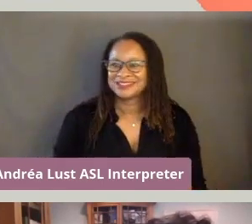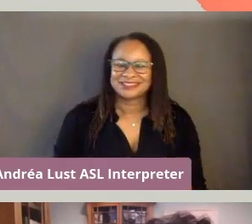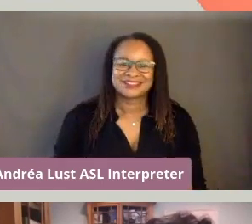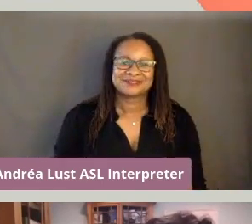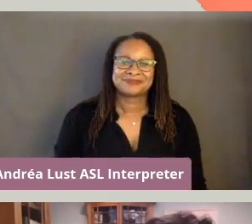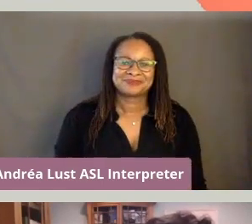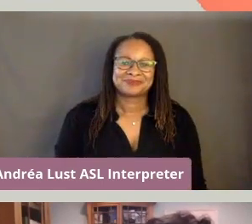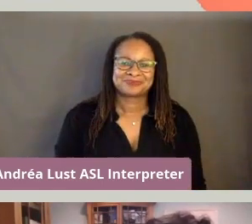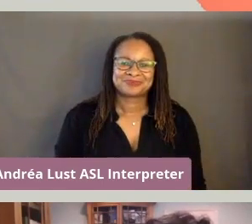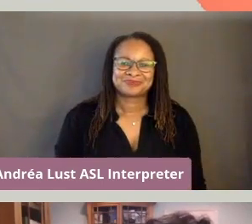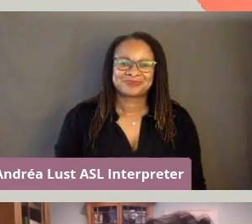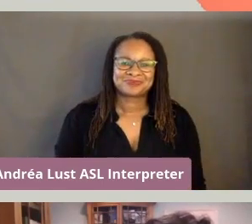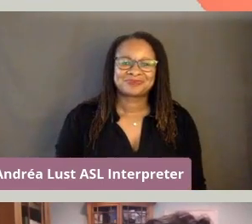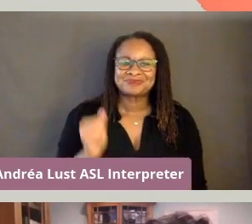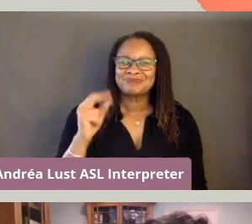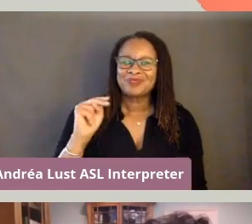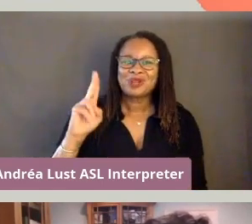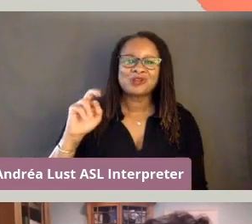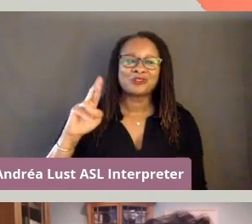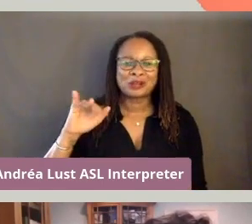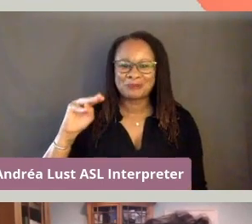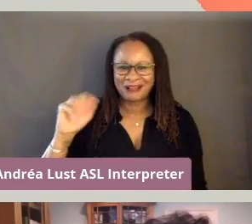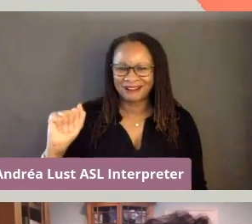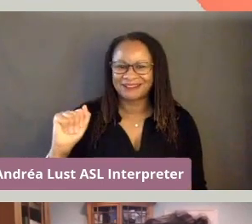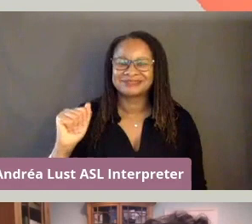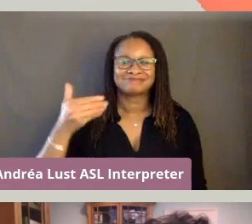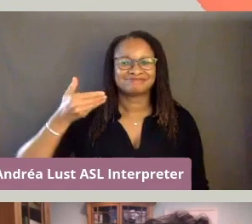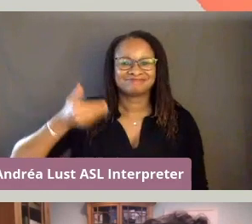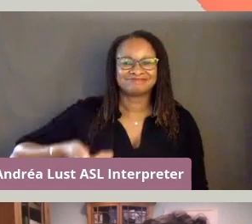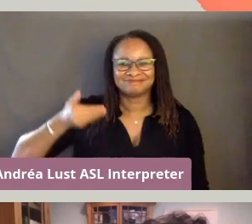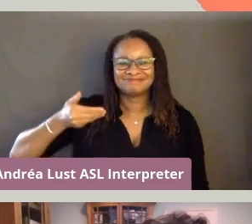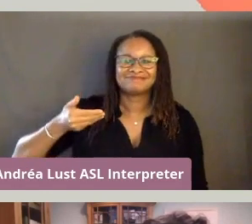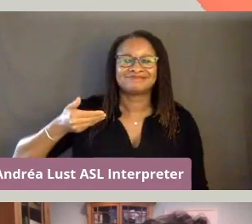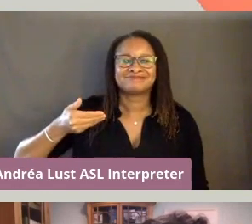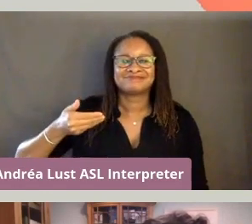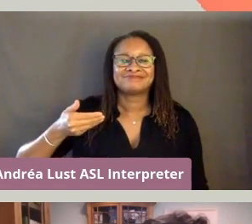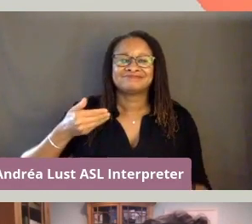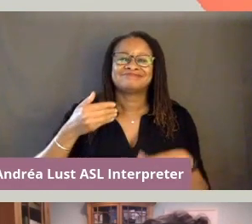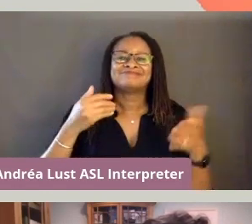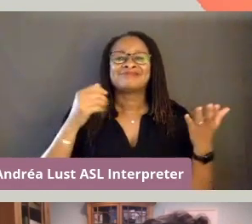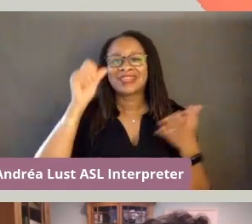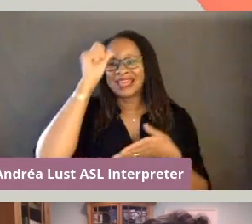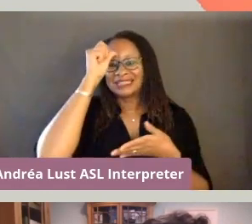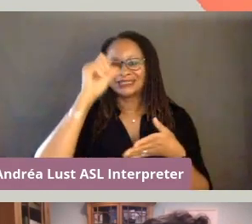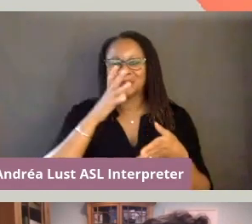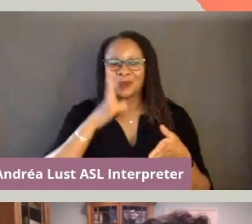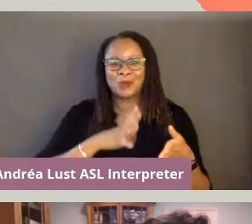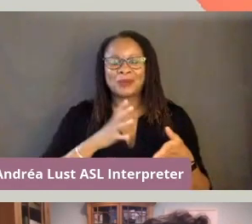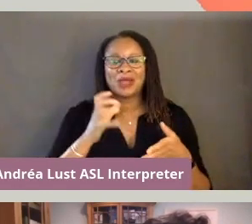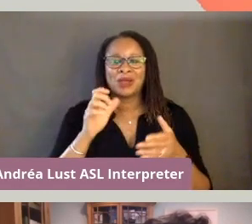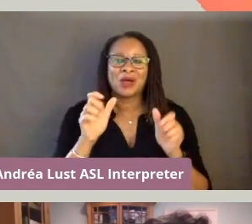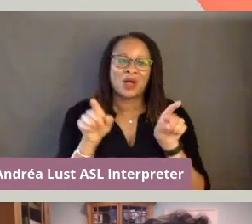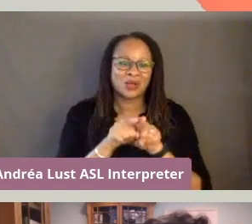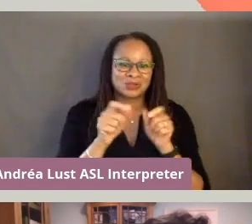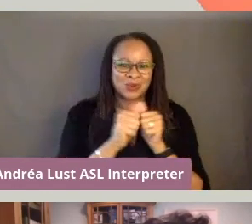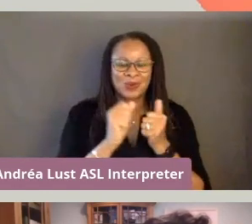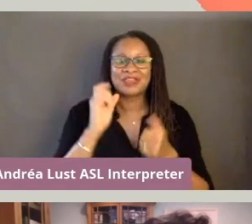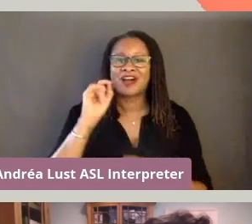Then I am Anurima and I am an Indian woman with also with olive skin, we'll just go with that.